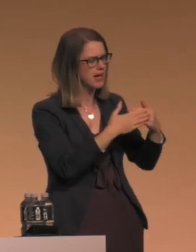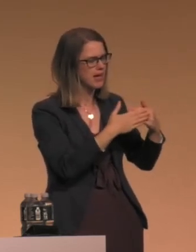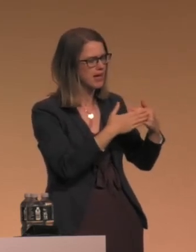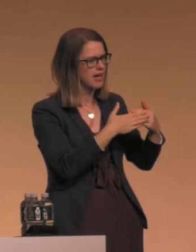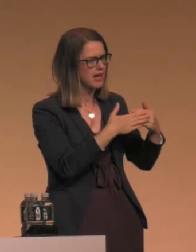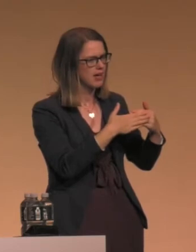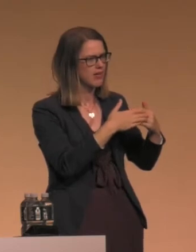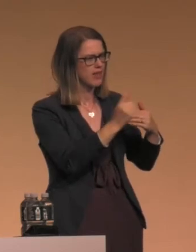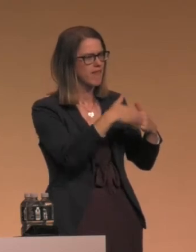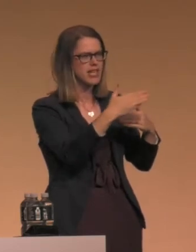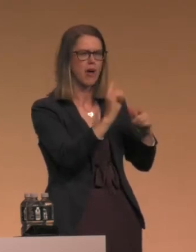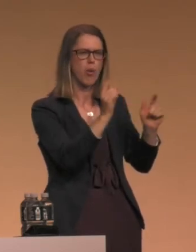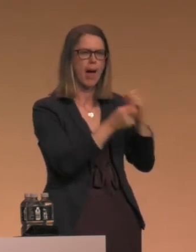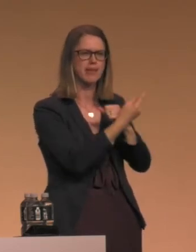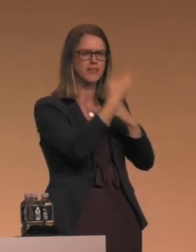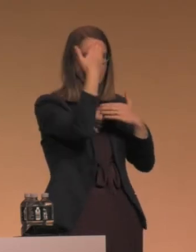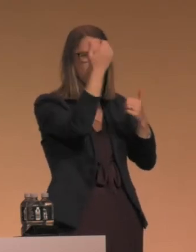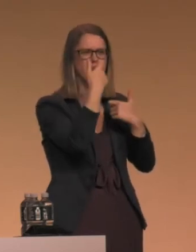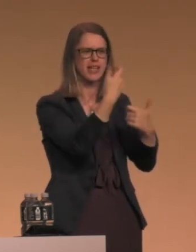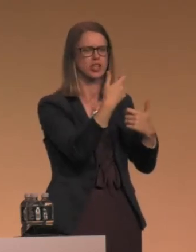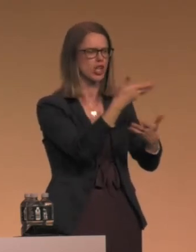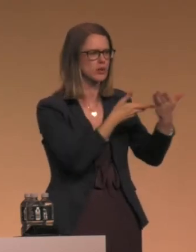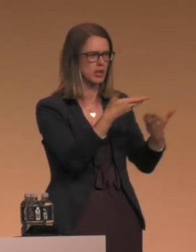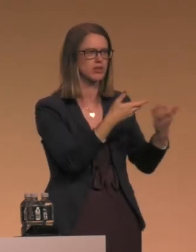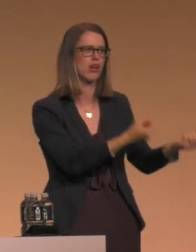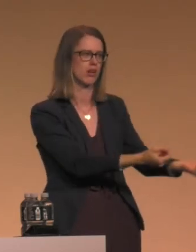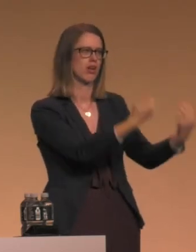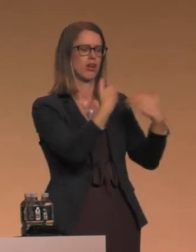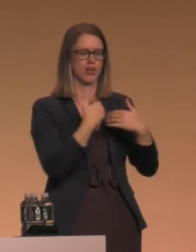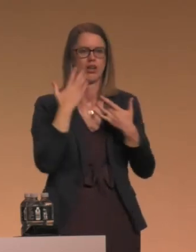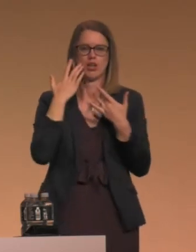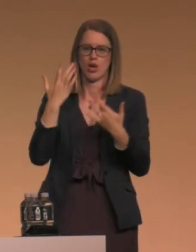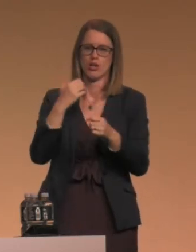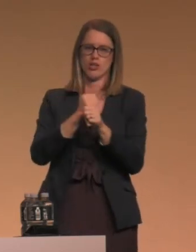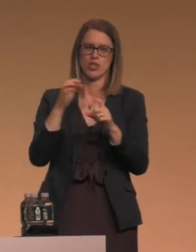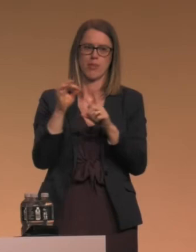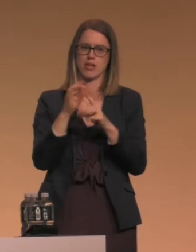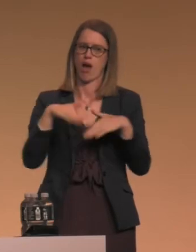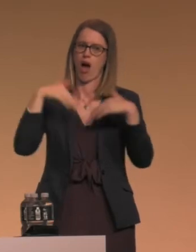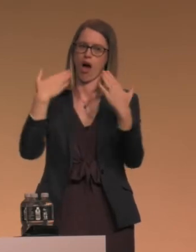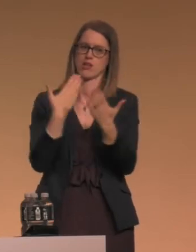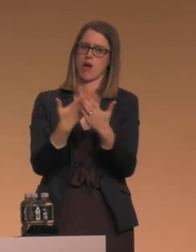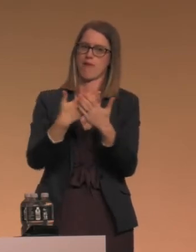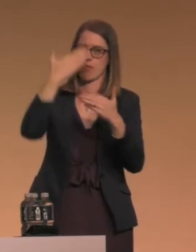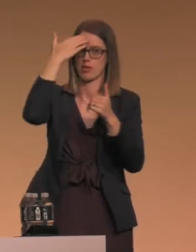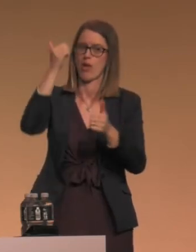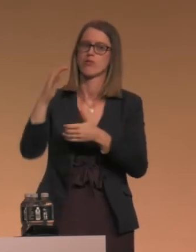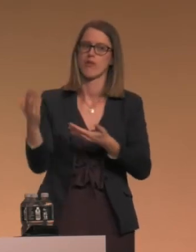and addiction consults. Unsurprisingly, the results overwhelmingly indicated that GPs are in high demand for mental health services.